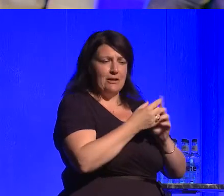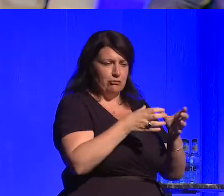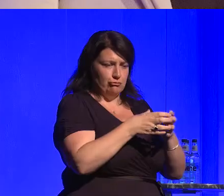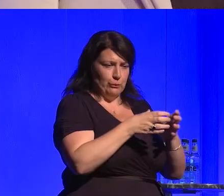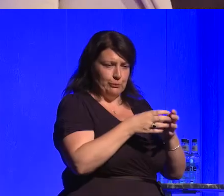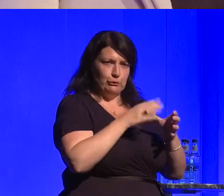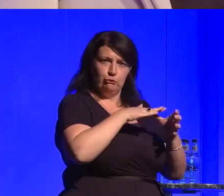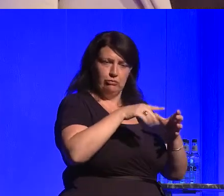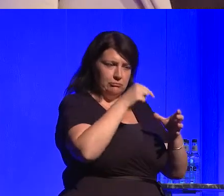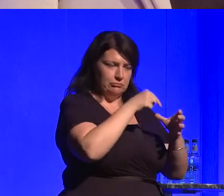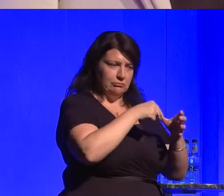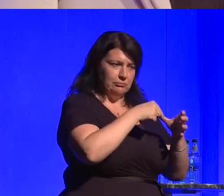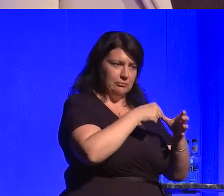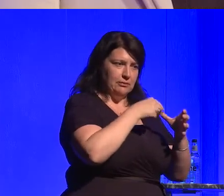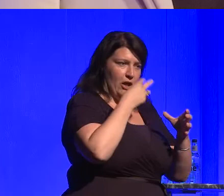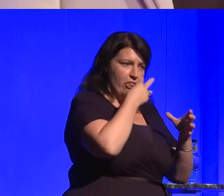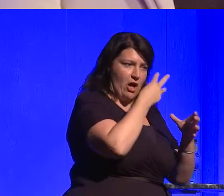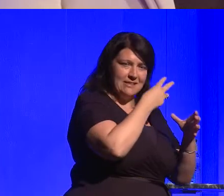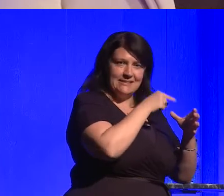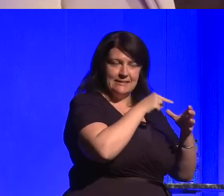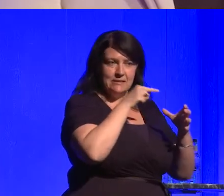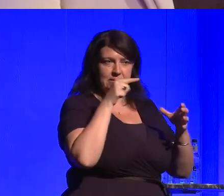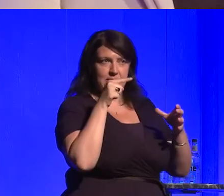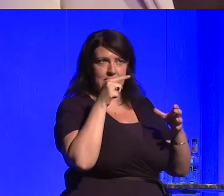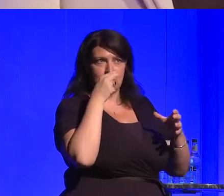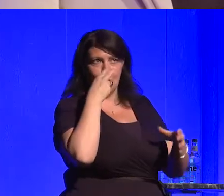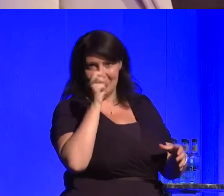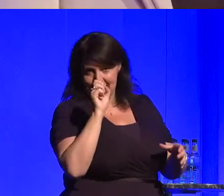They were aged between 13 and 20.